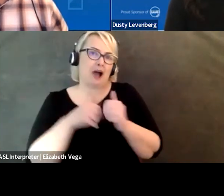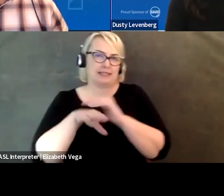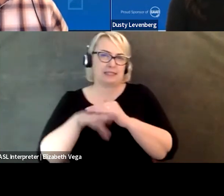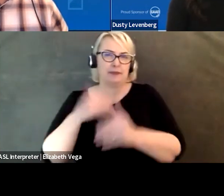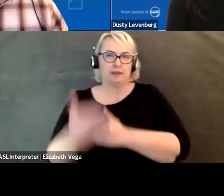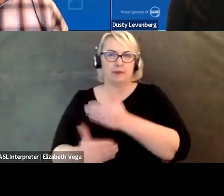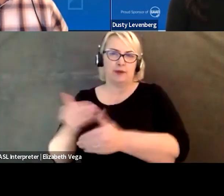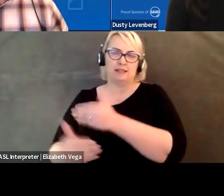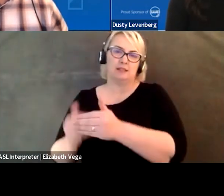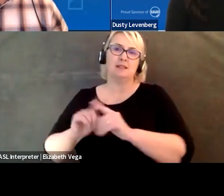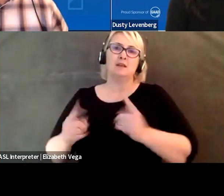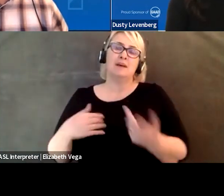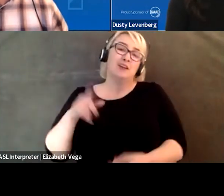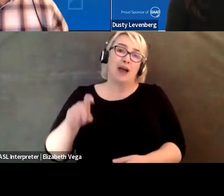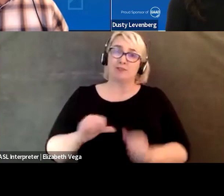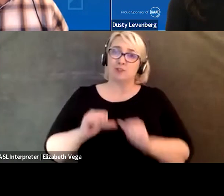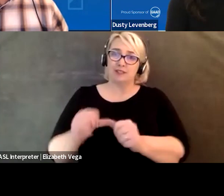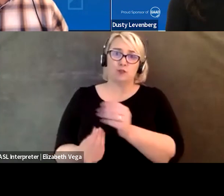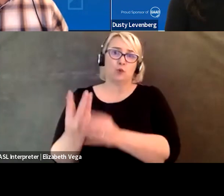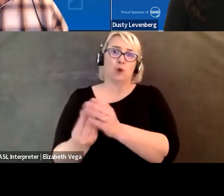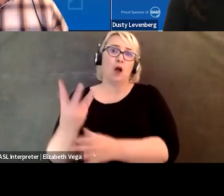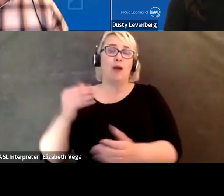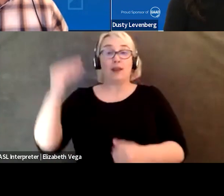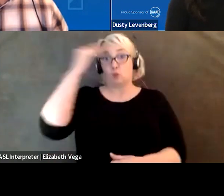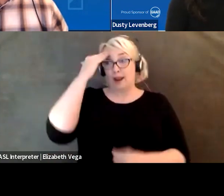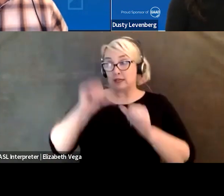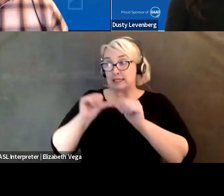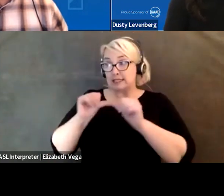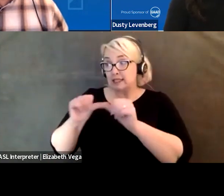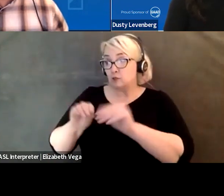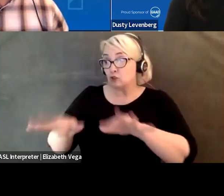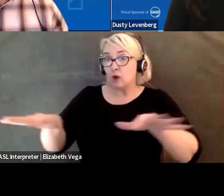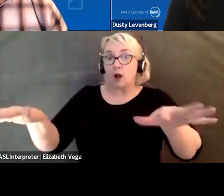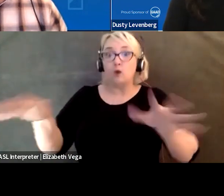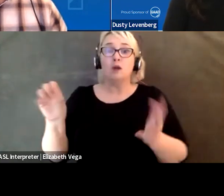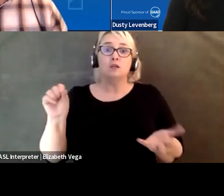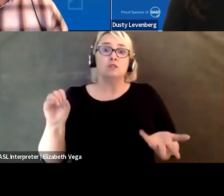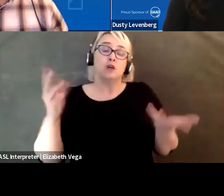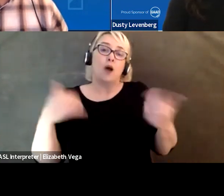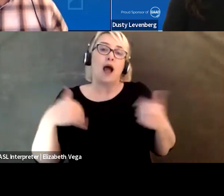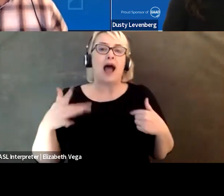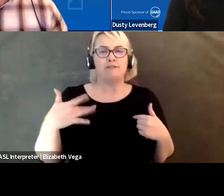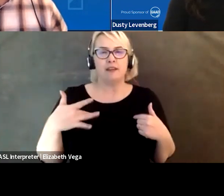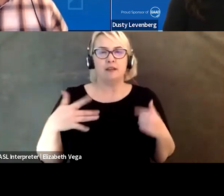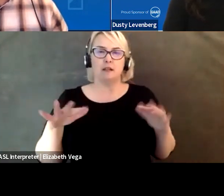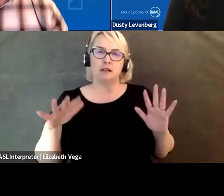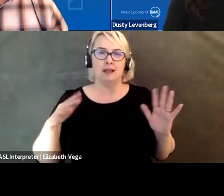Dusty Levenberg: To add on to that.